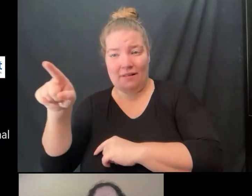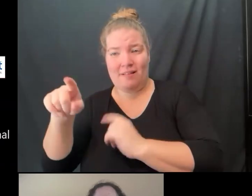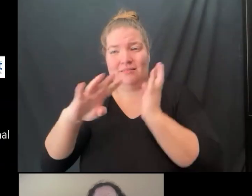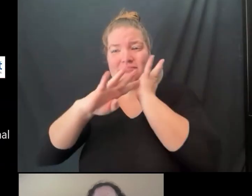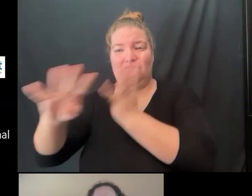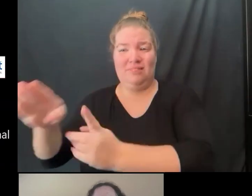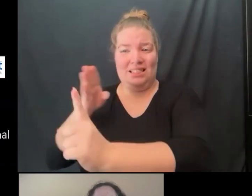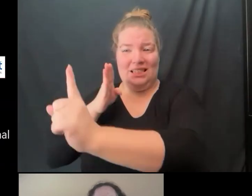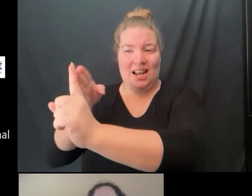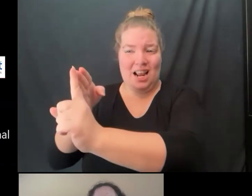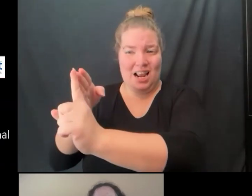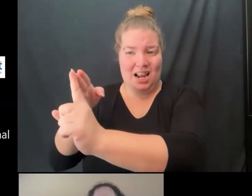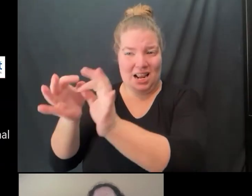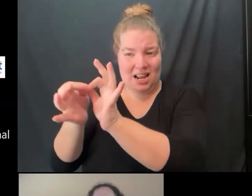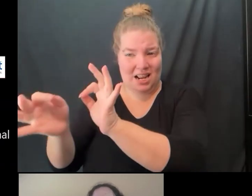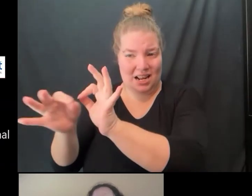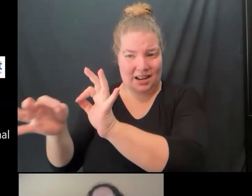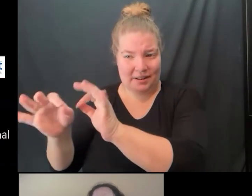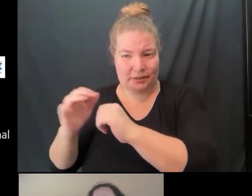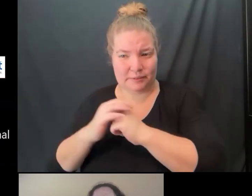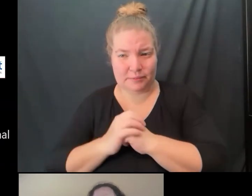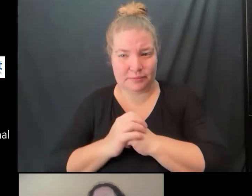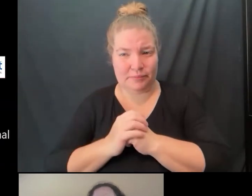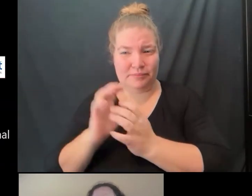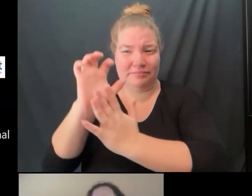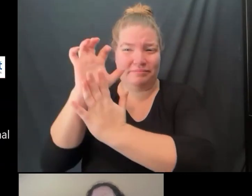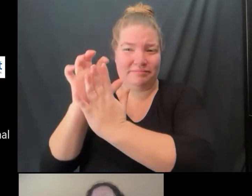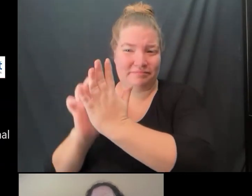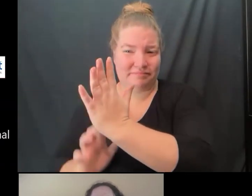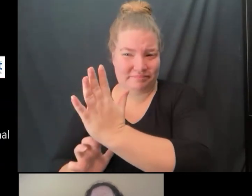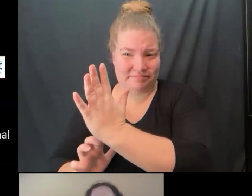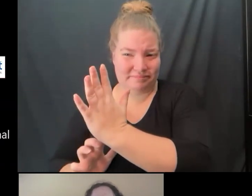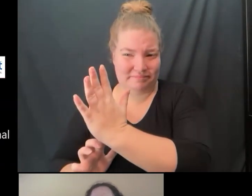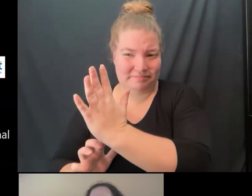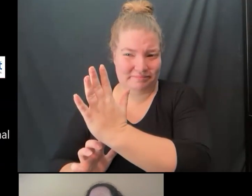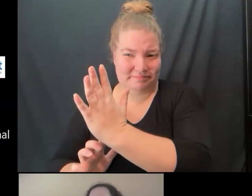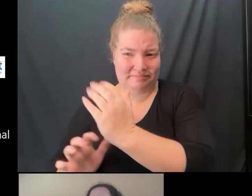And so what you do is you launch a-- in a separate browser window, you launch this link we have,